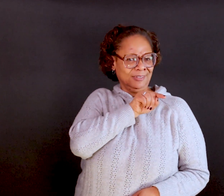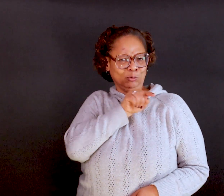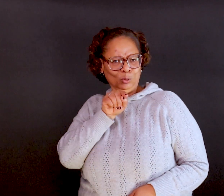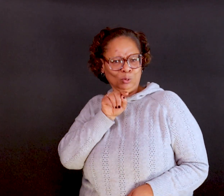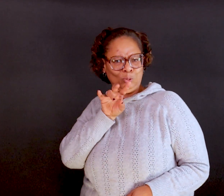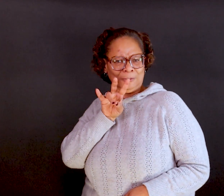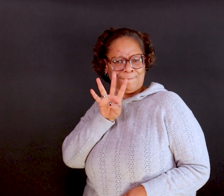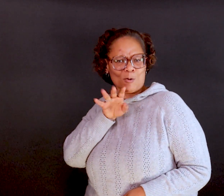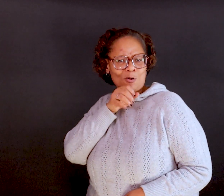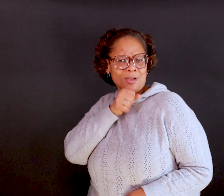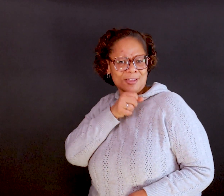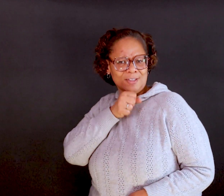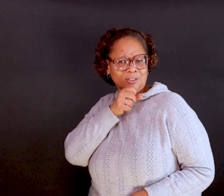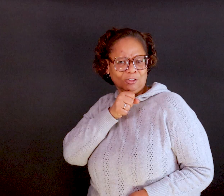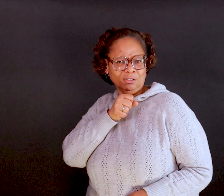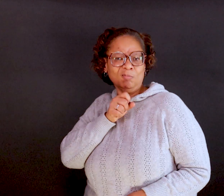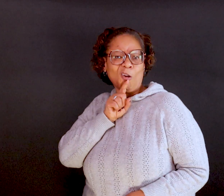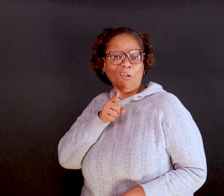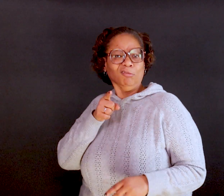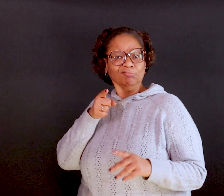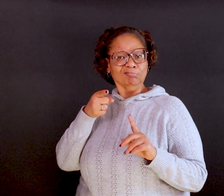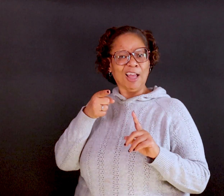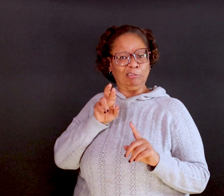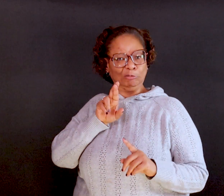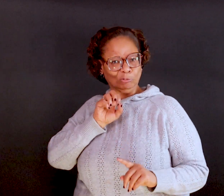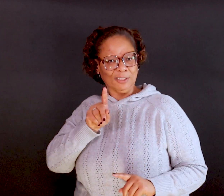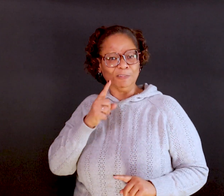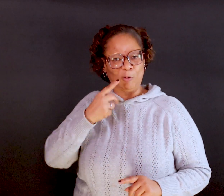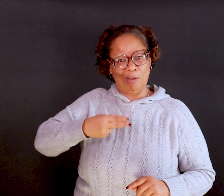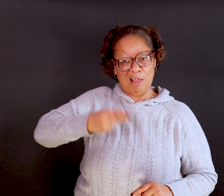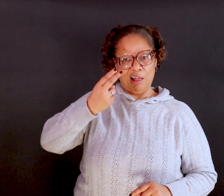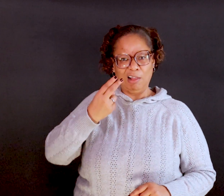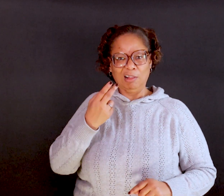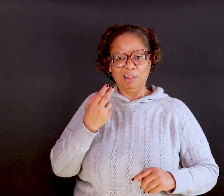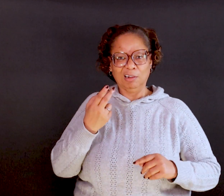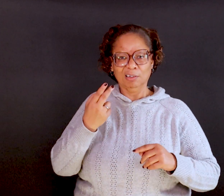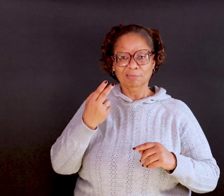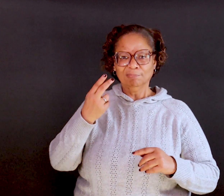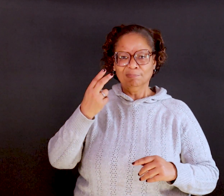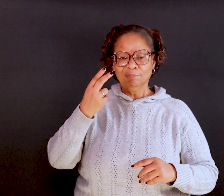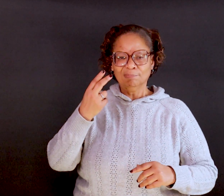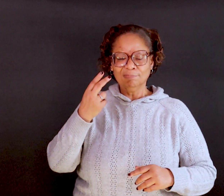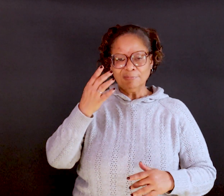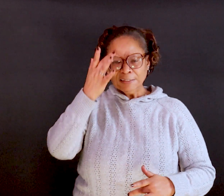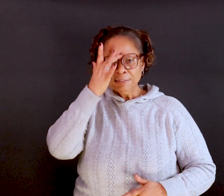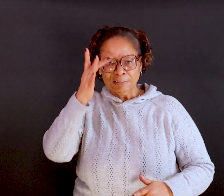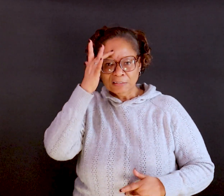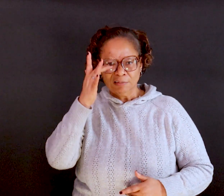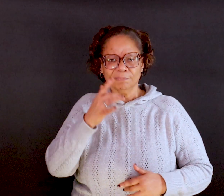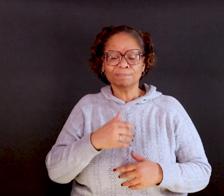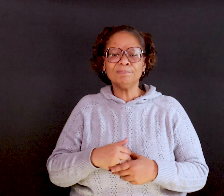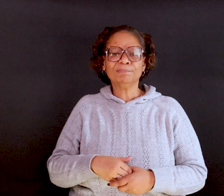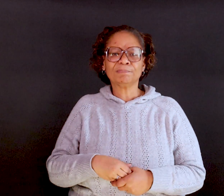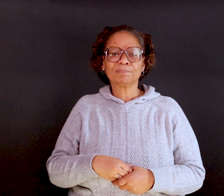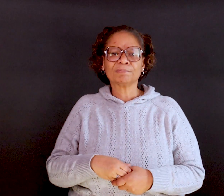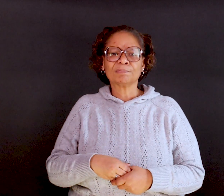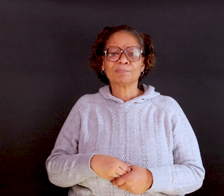and those 50 to 74 years of age who are at higher risk for getting very sick from RSV.